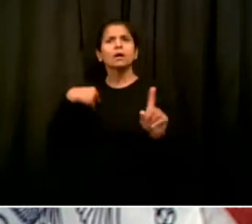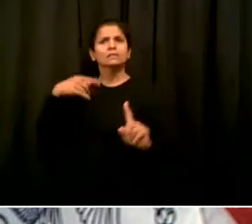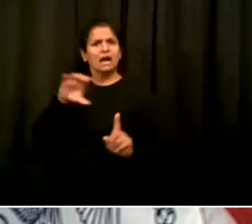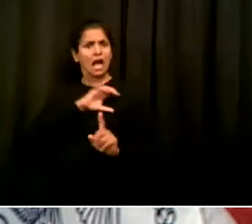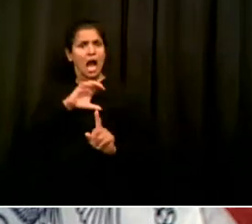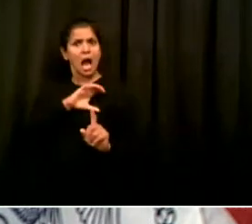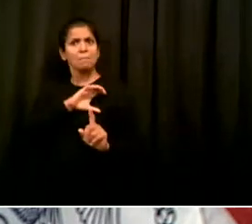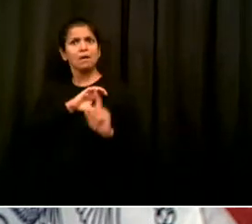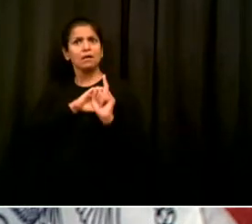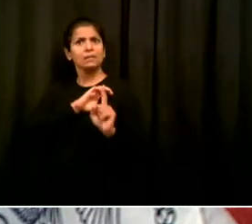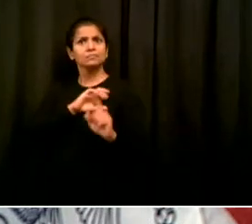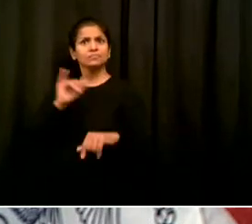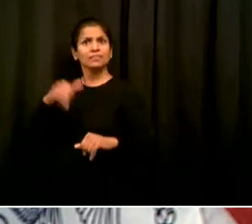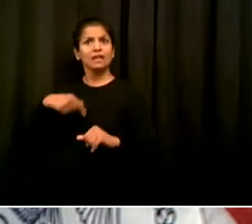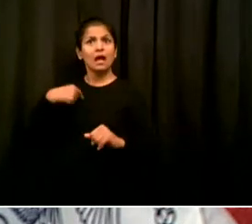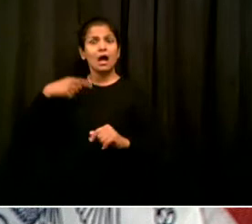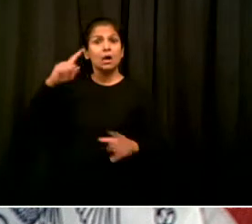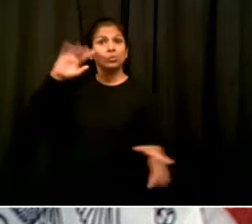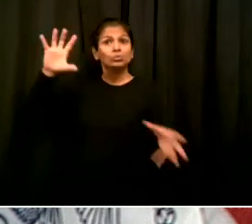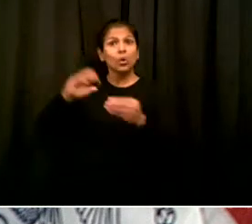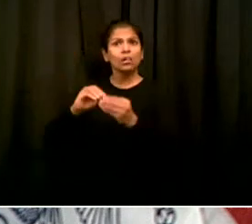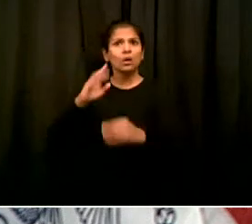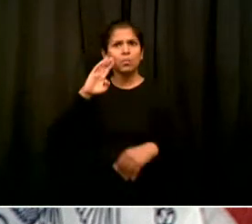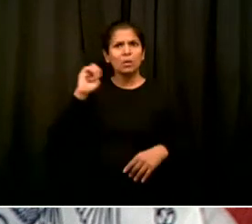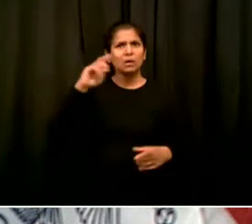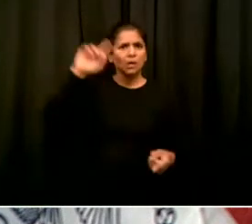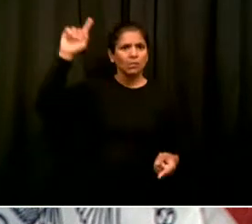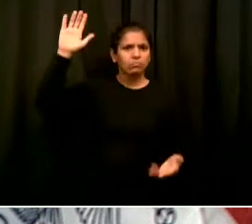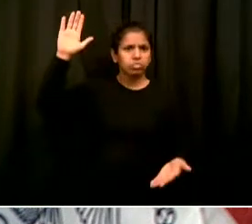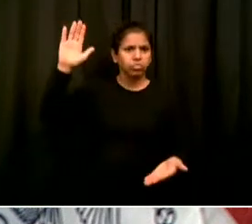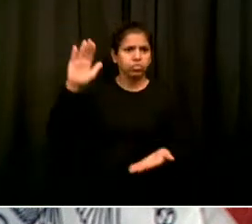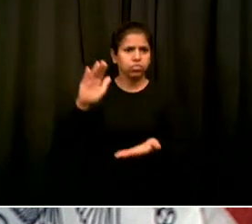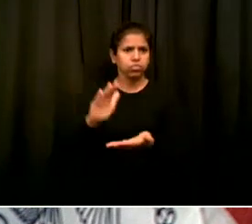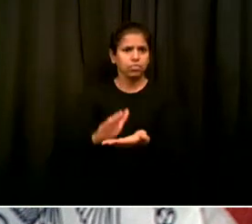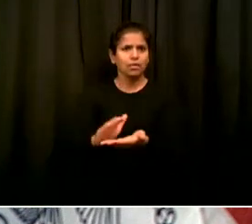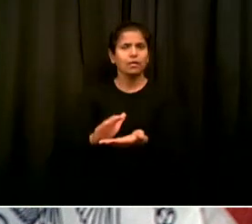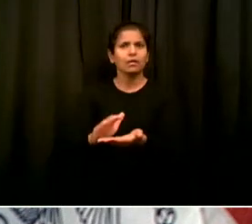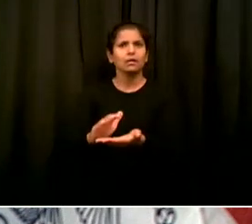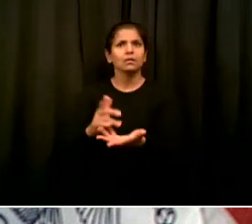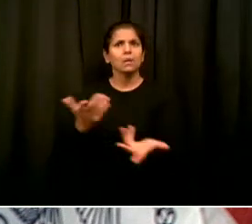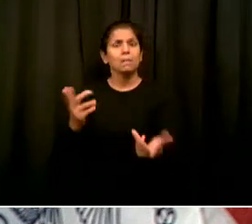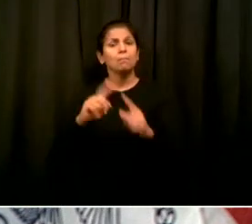ASW A YEAR AGO. BUT WE DO HAVE TO KEEP THE NUNUMBERR SSTTBLAE WITHIN THIS NEW